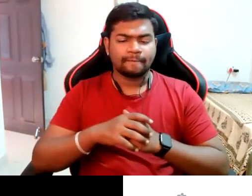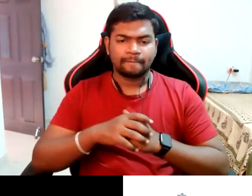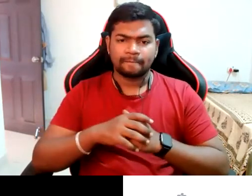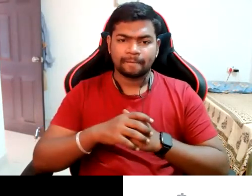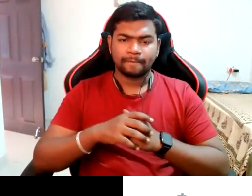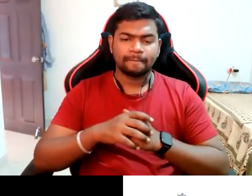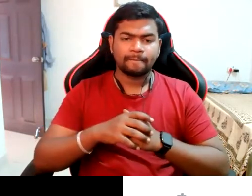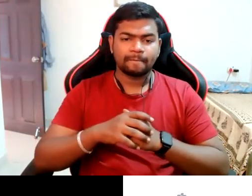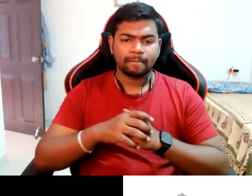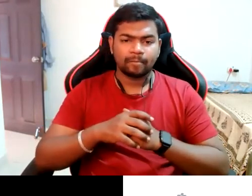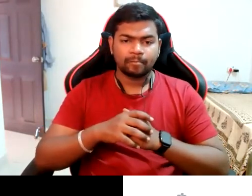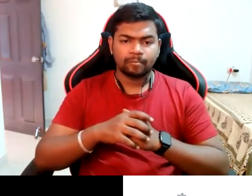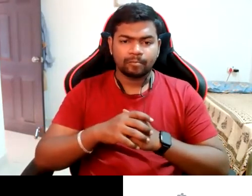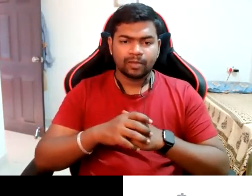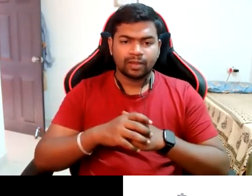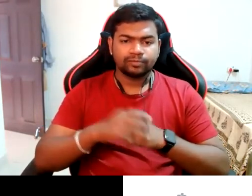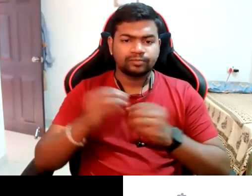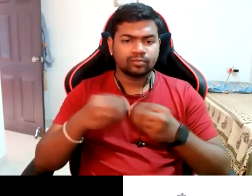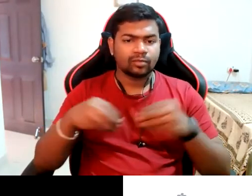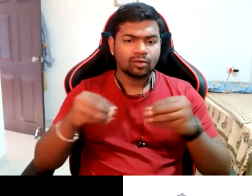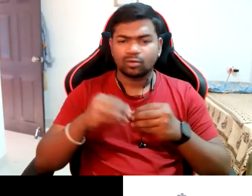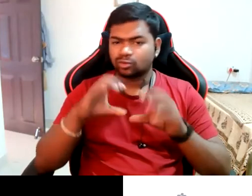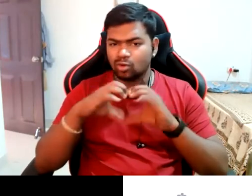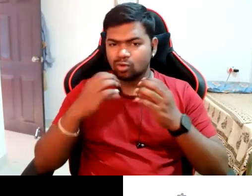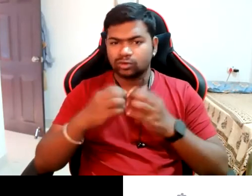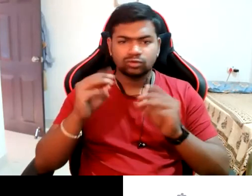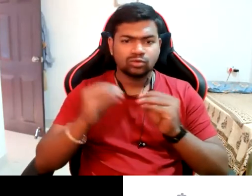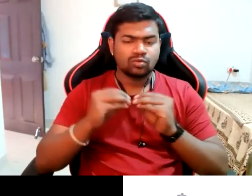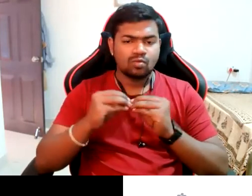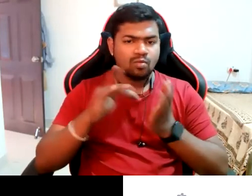we sponsores a lot of organisations in Mumbai